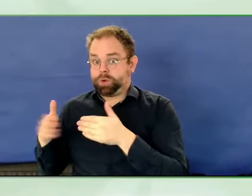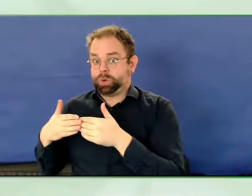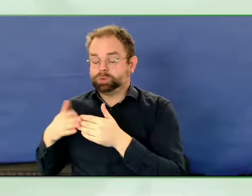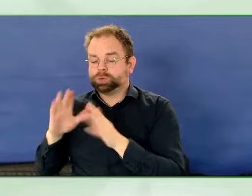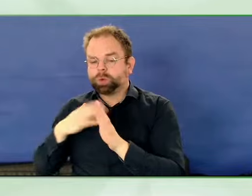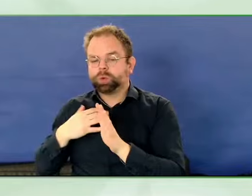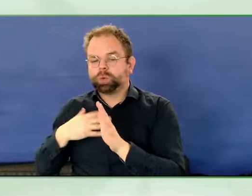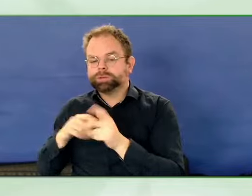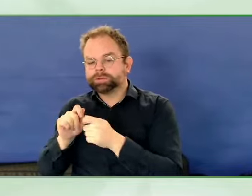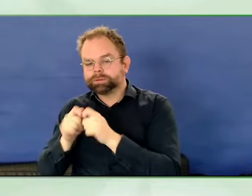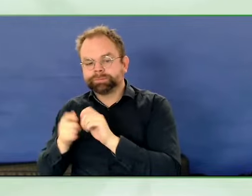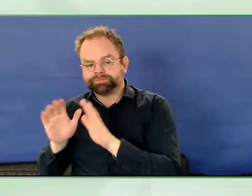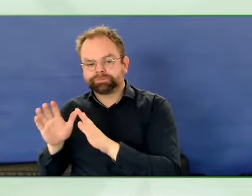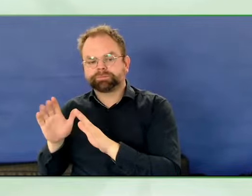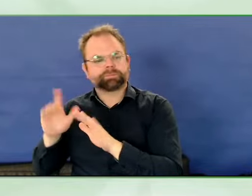people open to writing and lending.